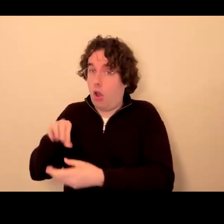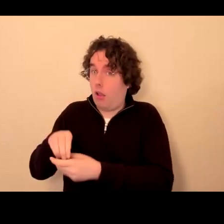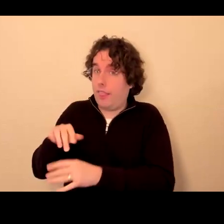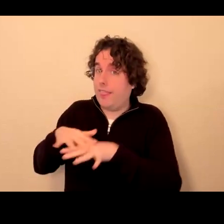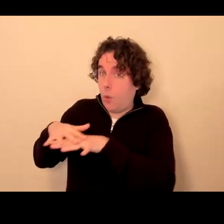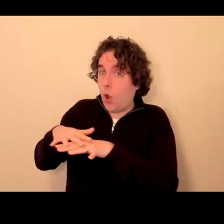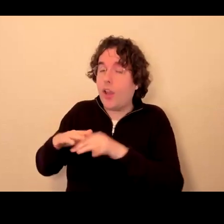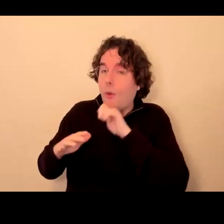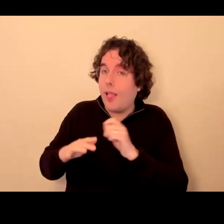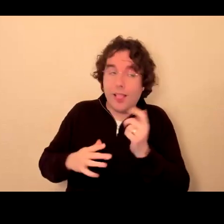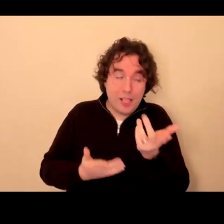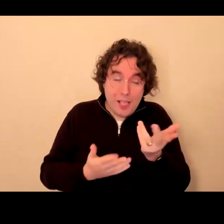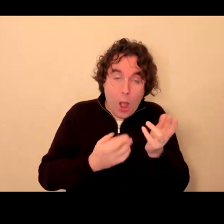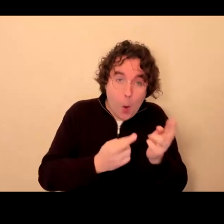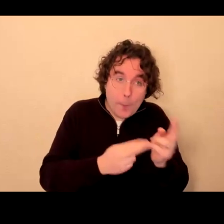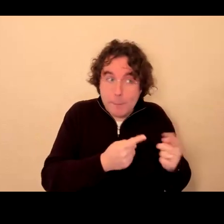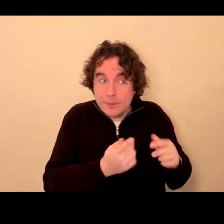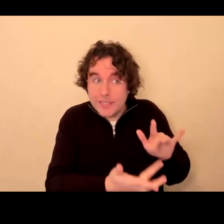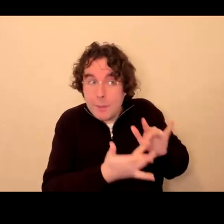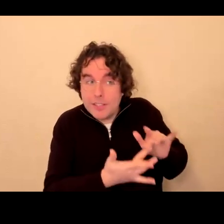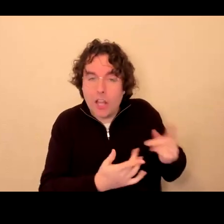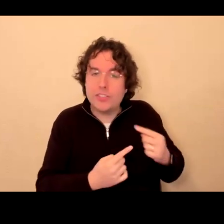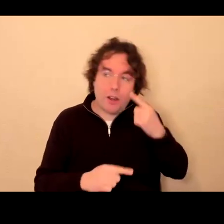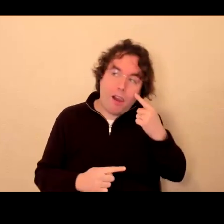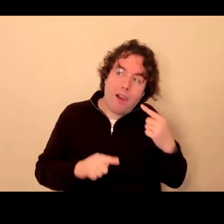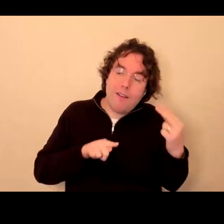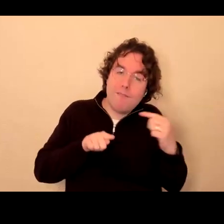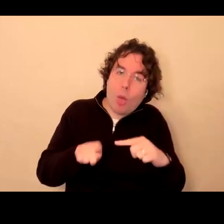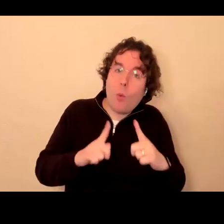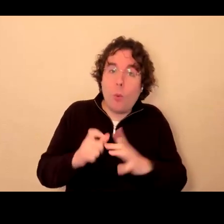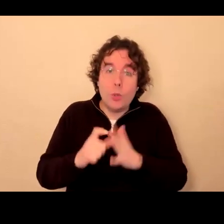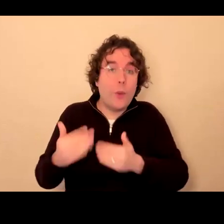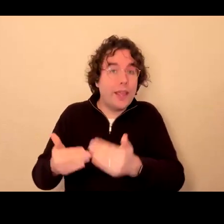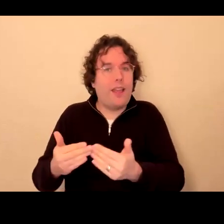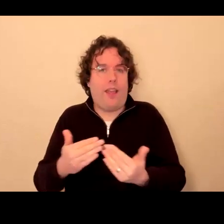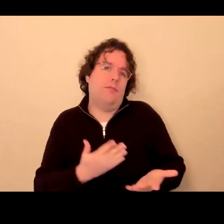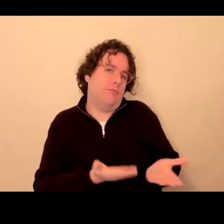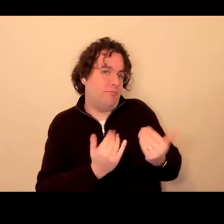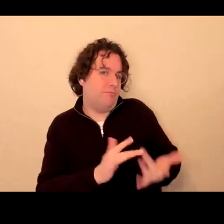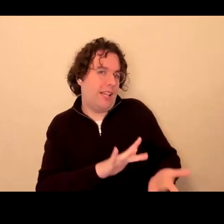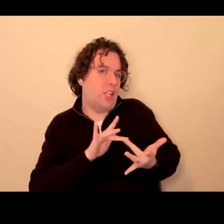keep in touch, keep, keep abreast of what we're up to and please do get in touch. We really appreciate all of your